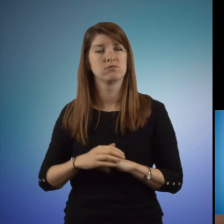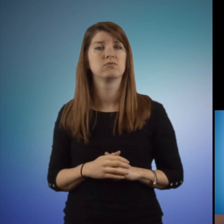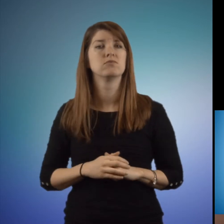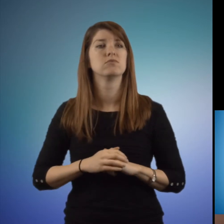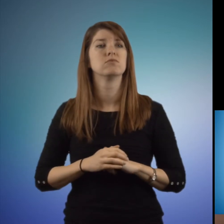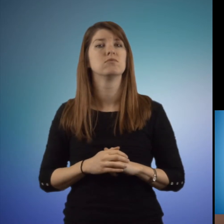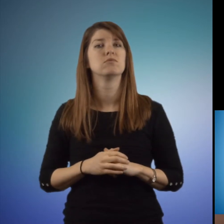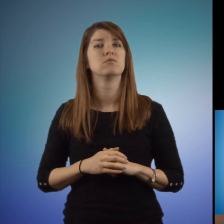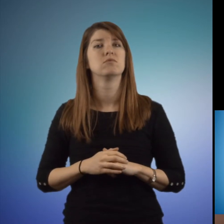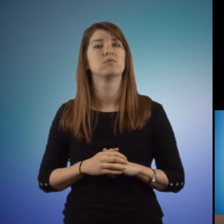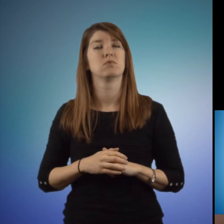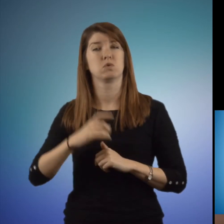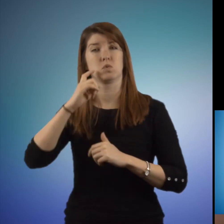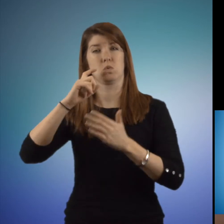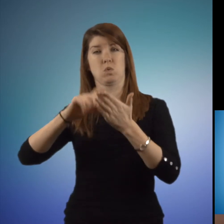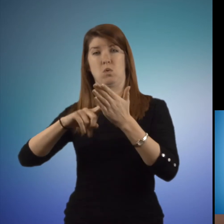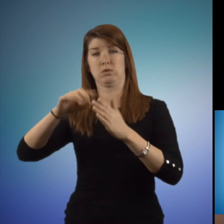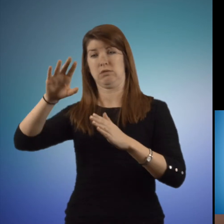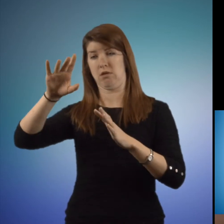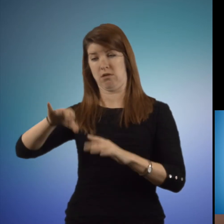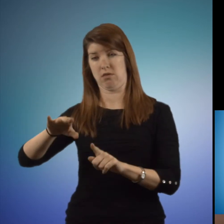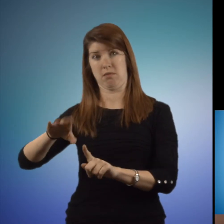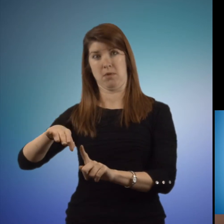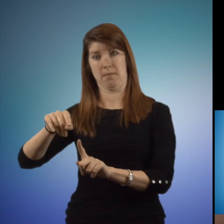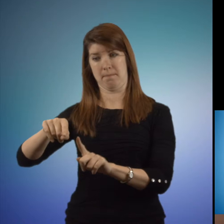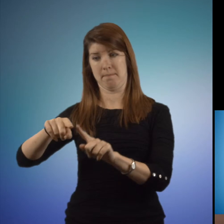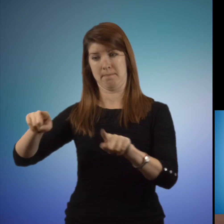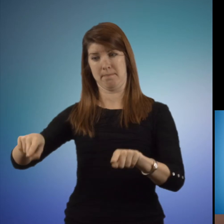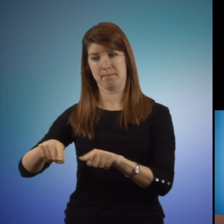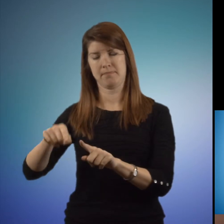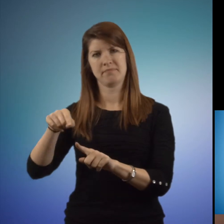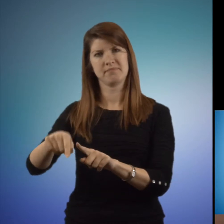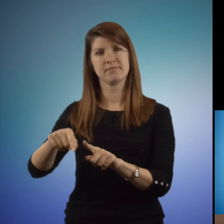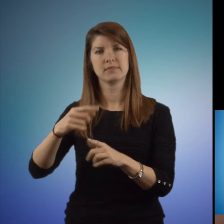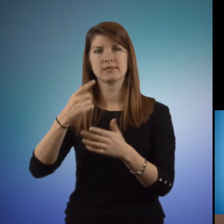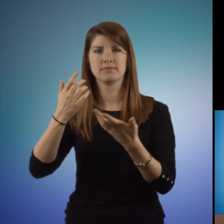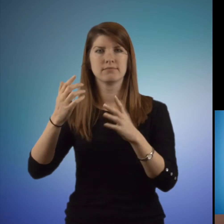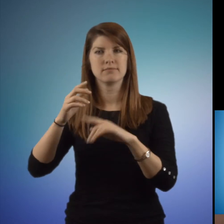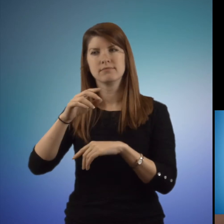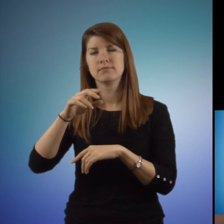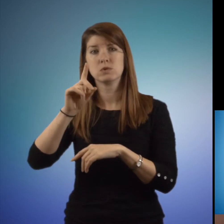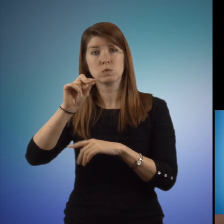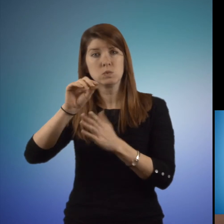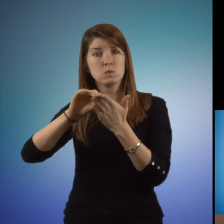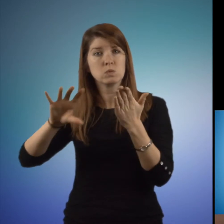You'll see a box at the bottom that says does students or do students require auxiliary aids